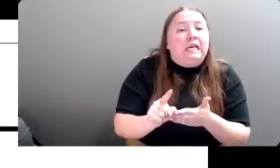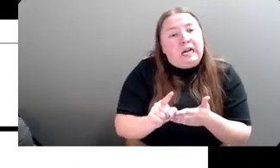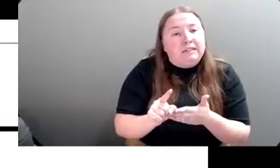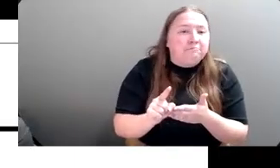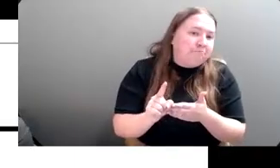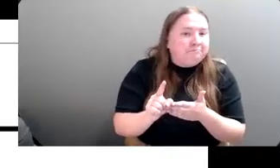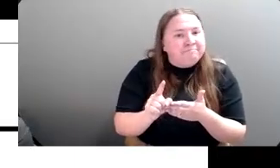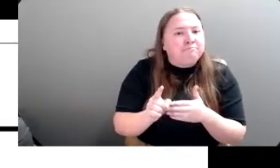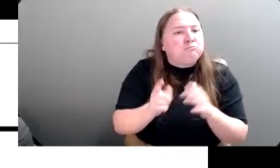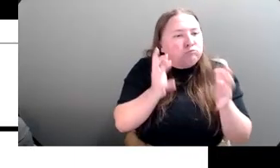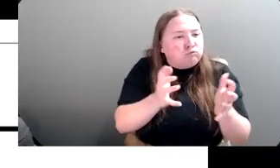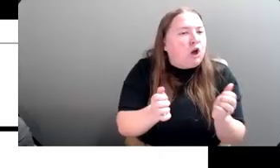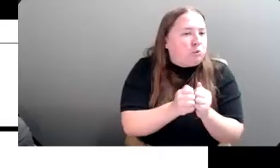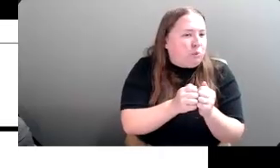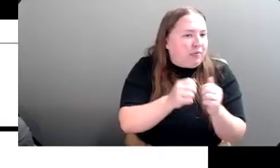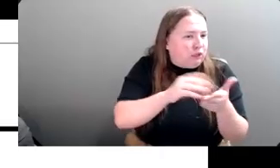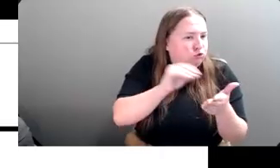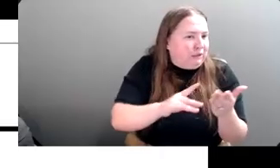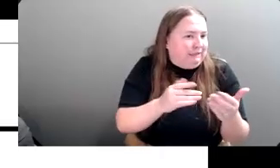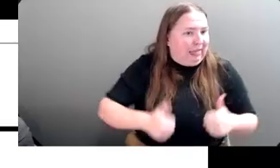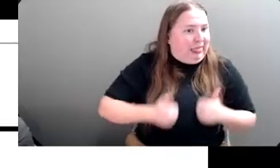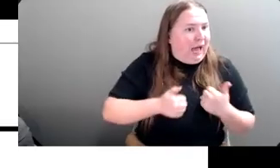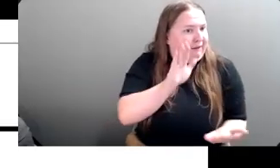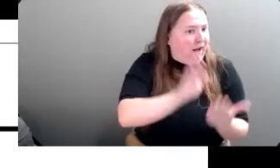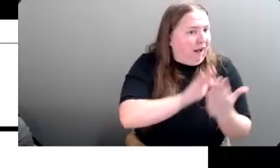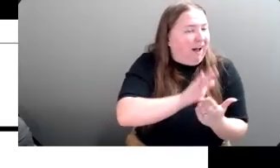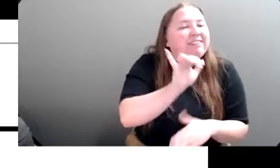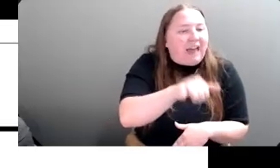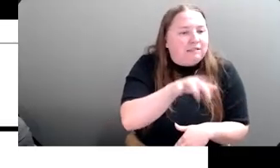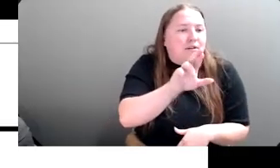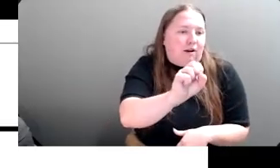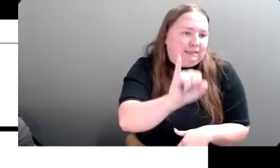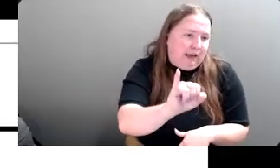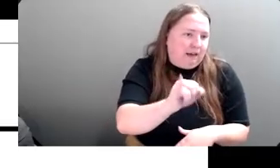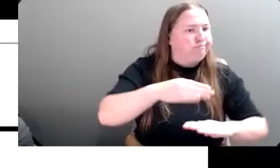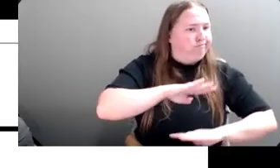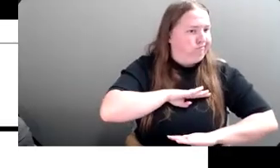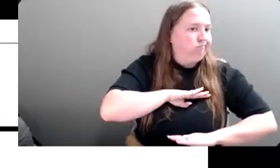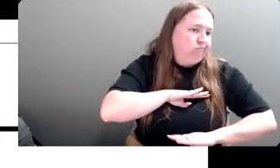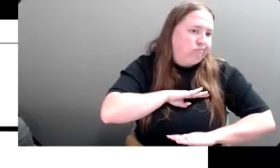you're talking to them live in person, that in itself is RSI. So that counts as RSI.